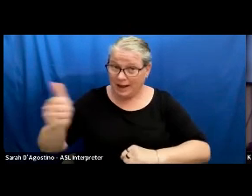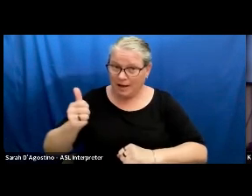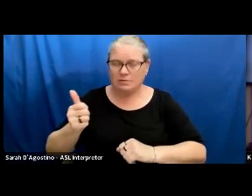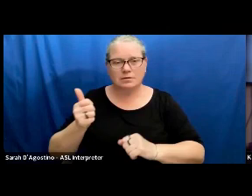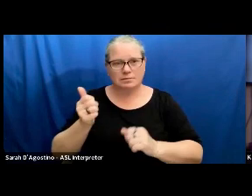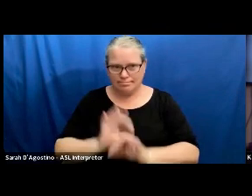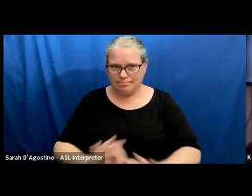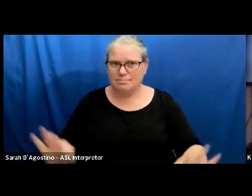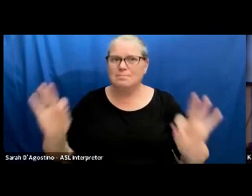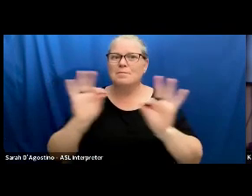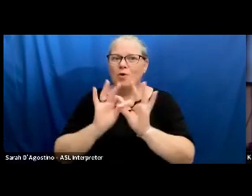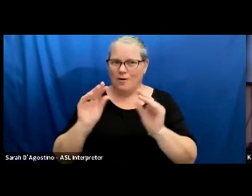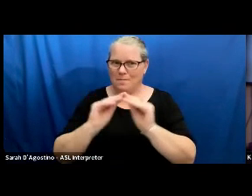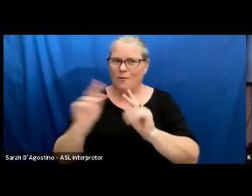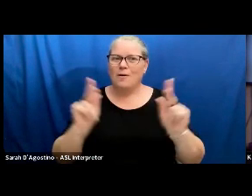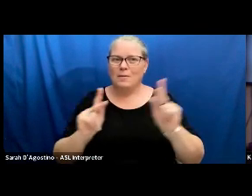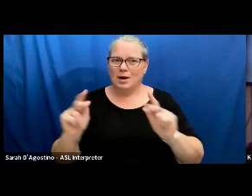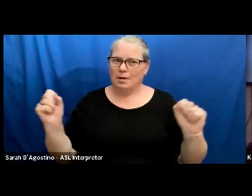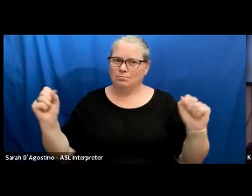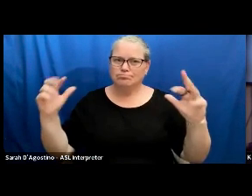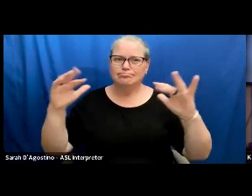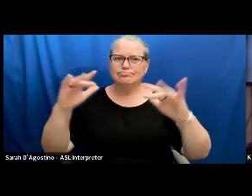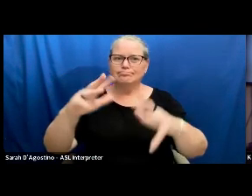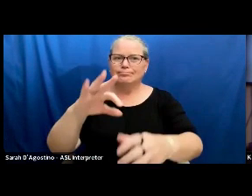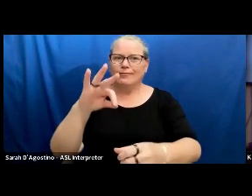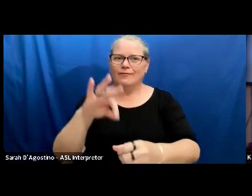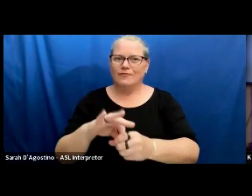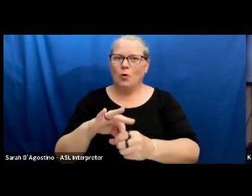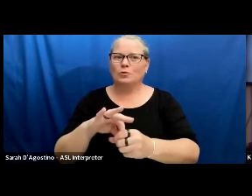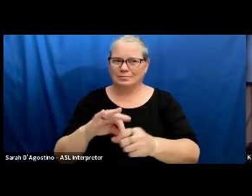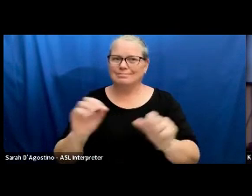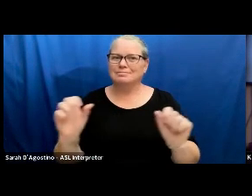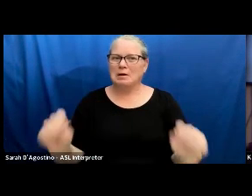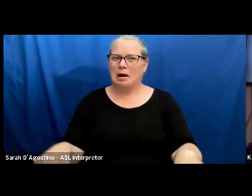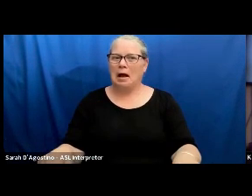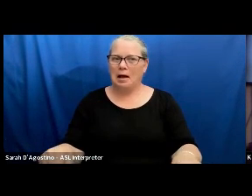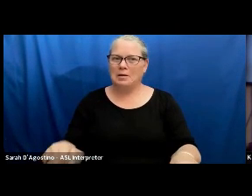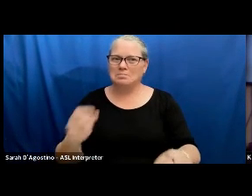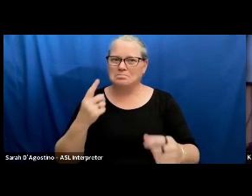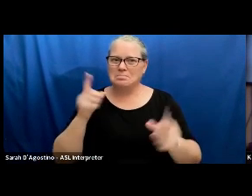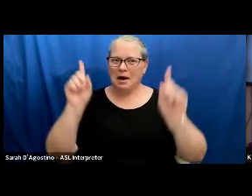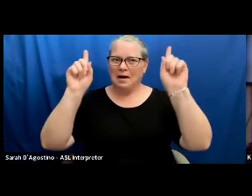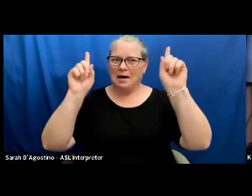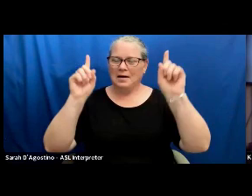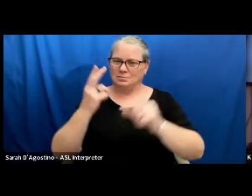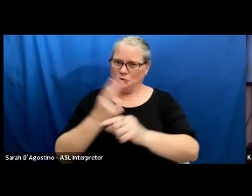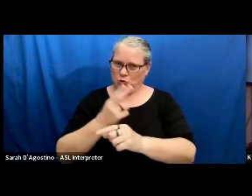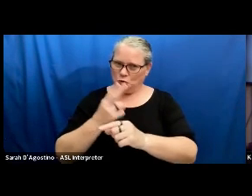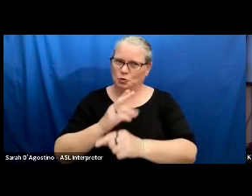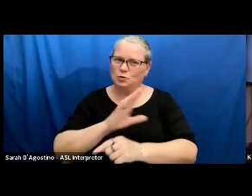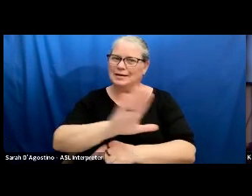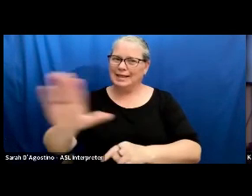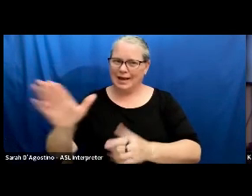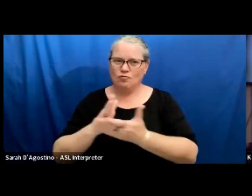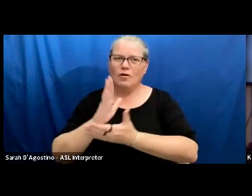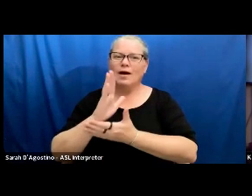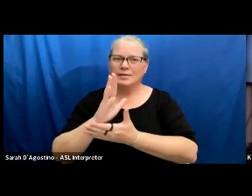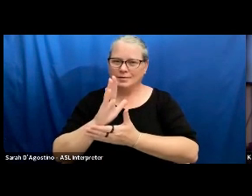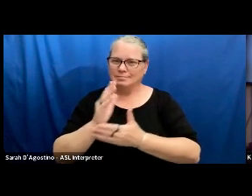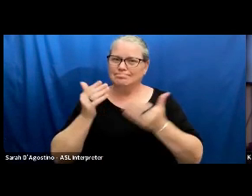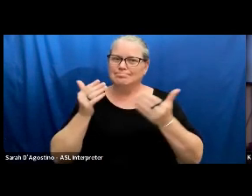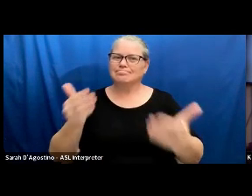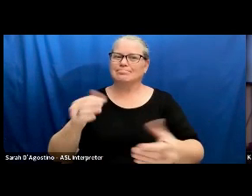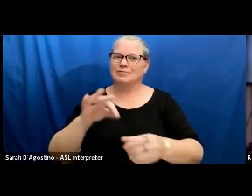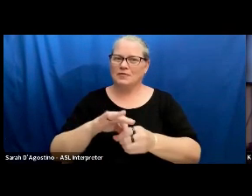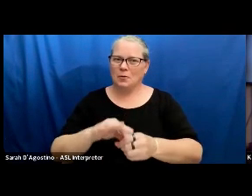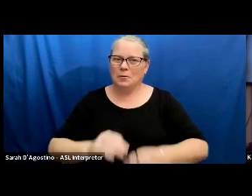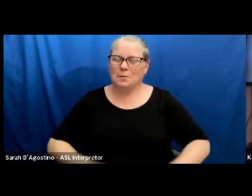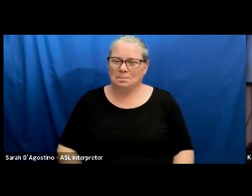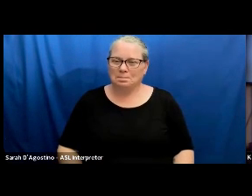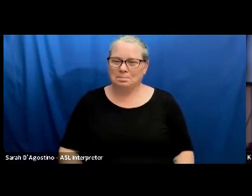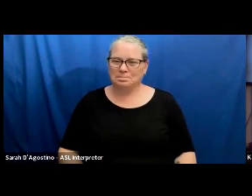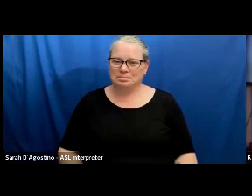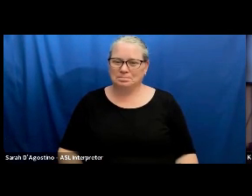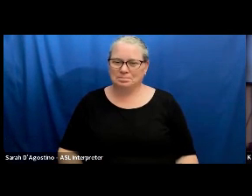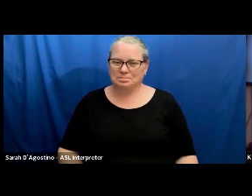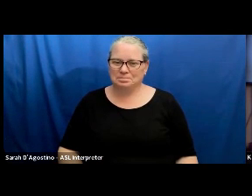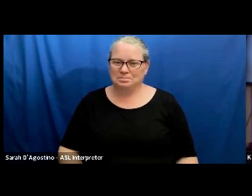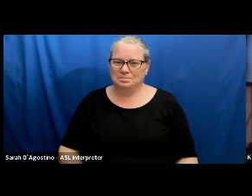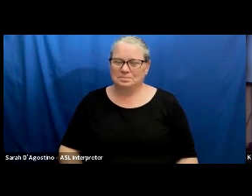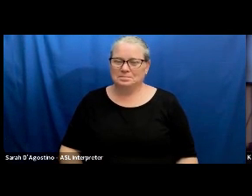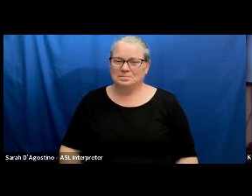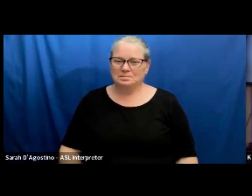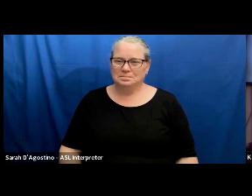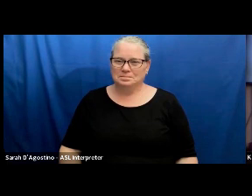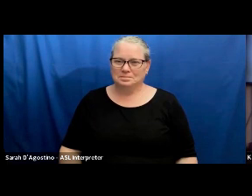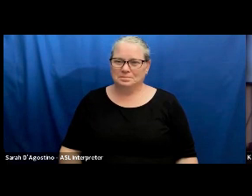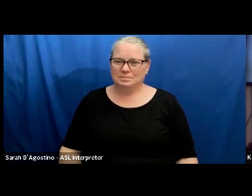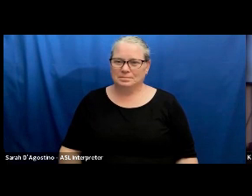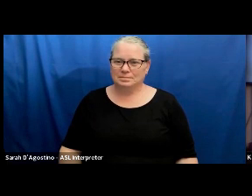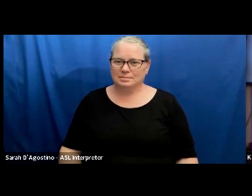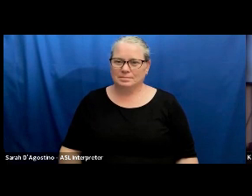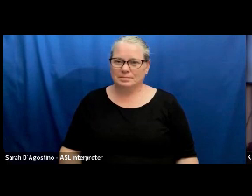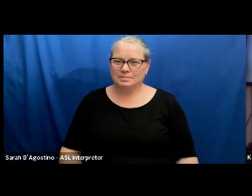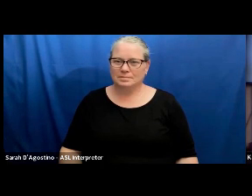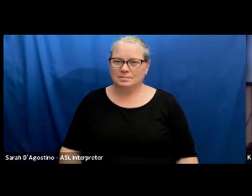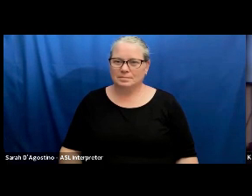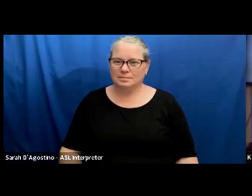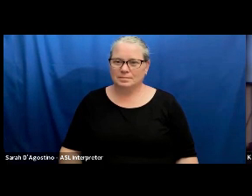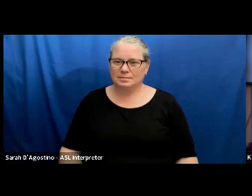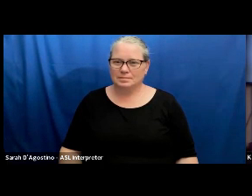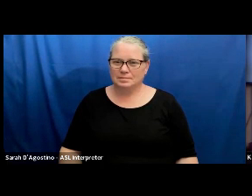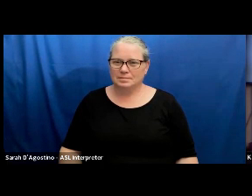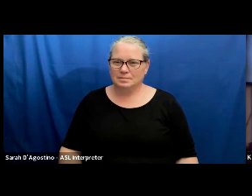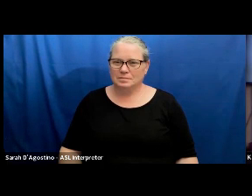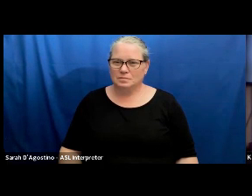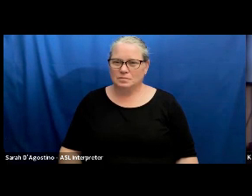have voters with disabilities be enfranchised and and be able to exercise their right to vote